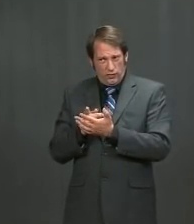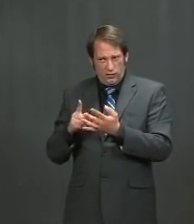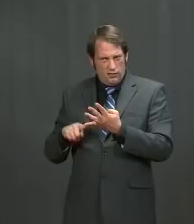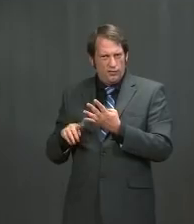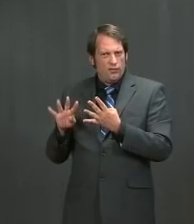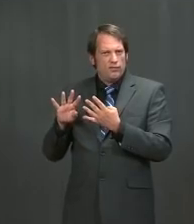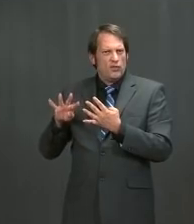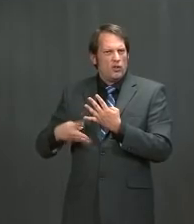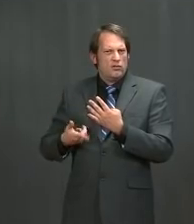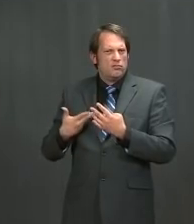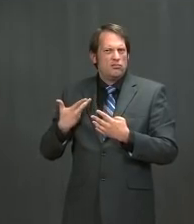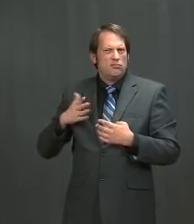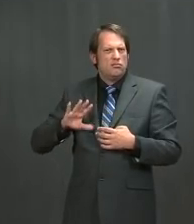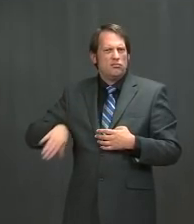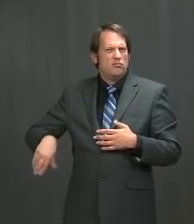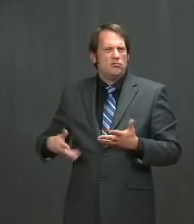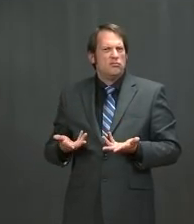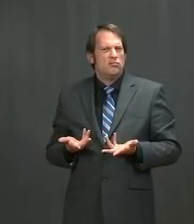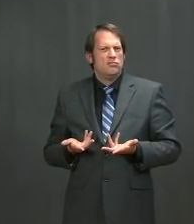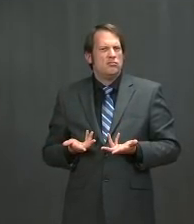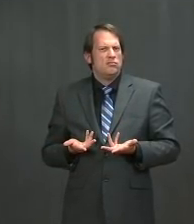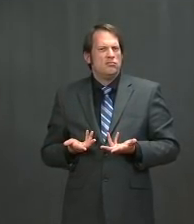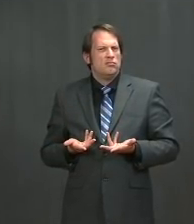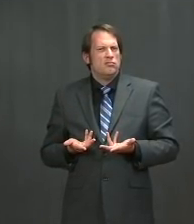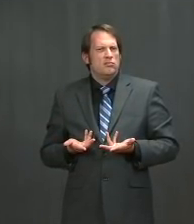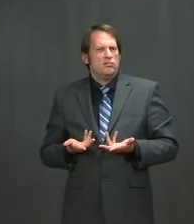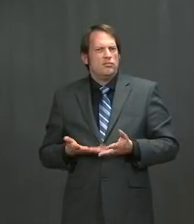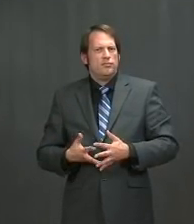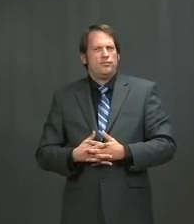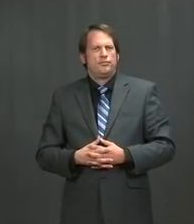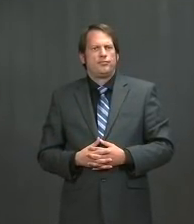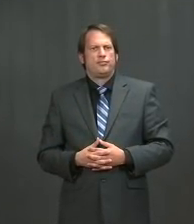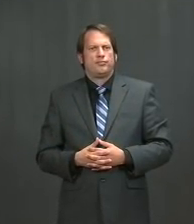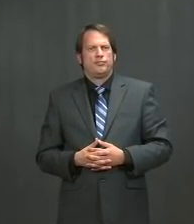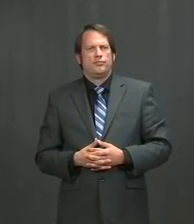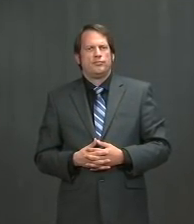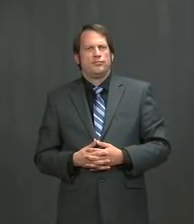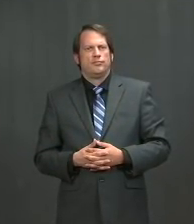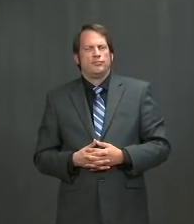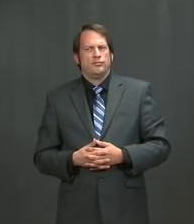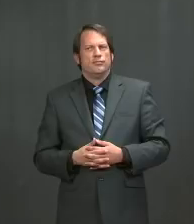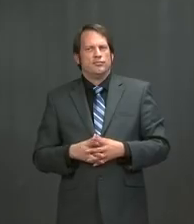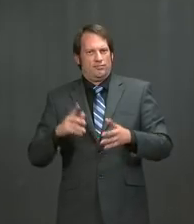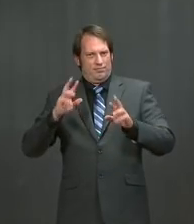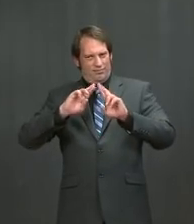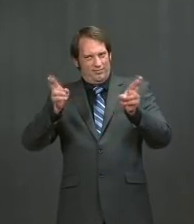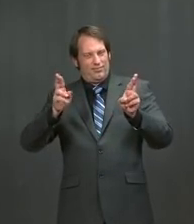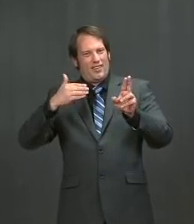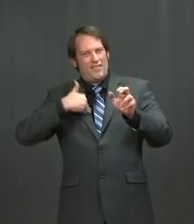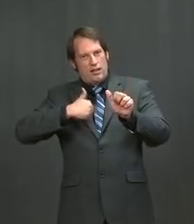And we also have a range of contingency plans. You know, when we all talk in here about, "Why did we order so many doses?